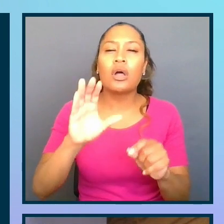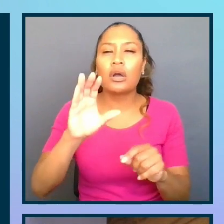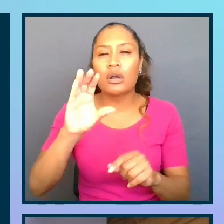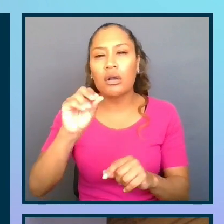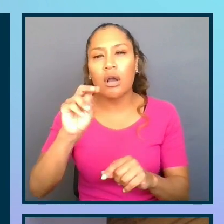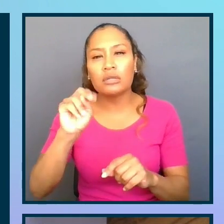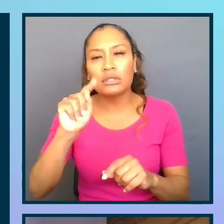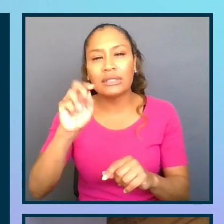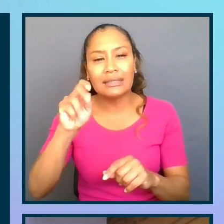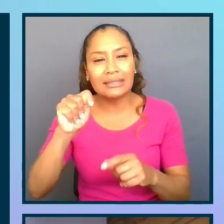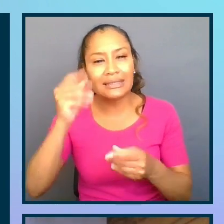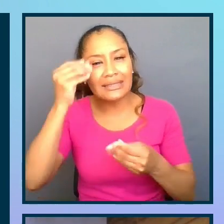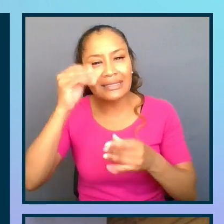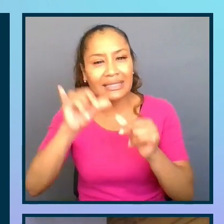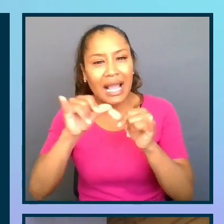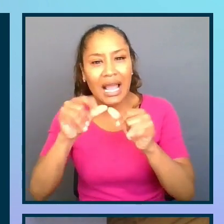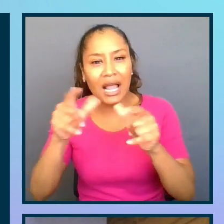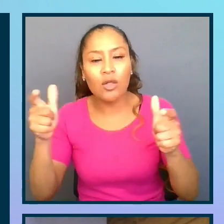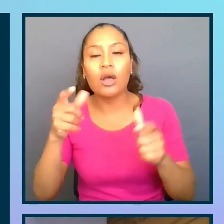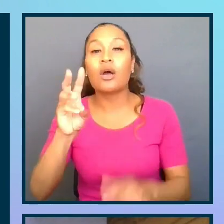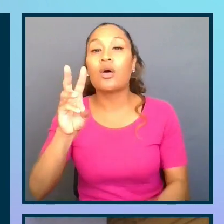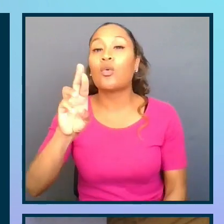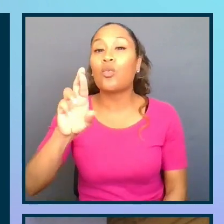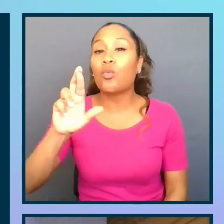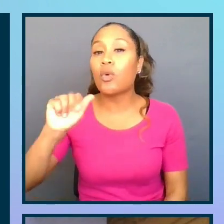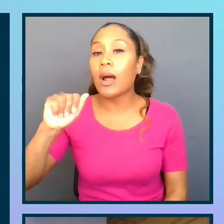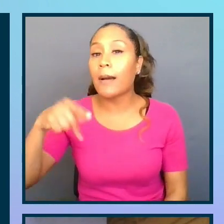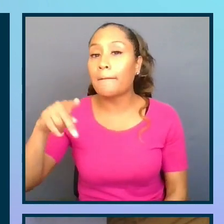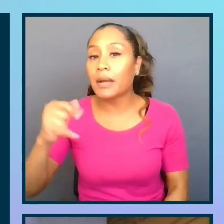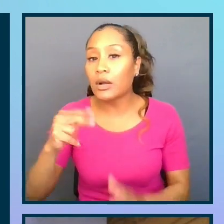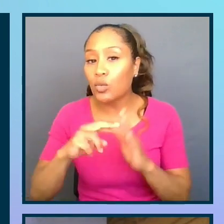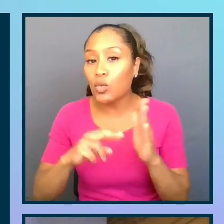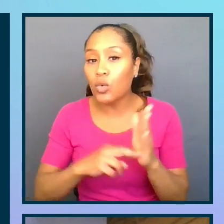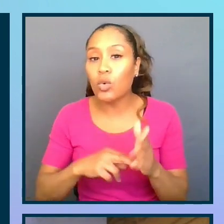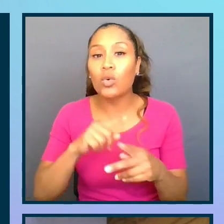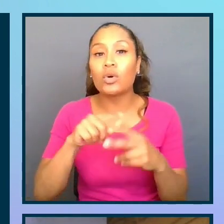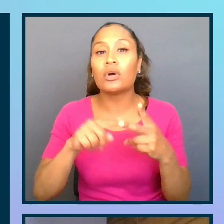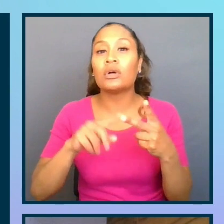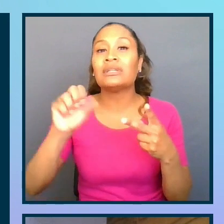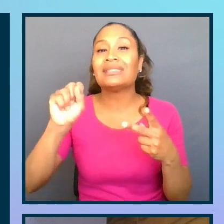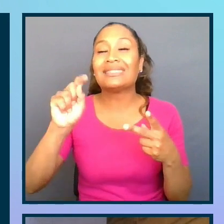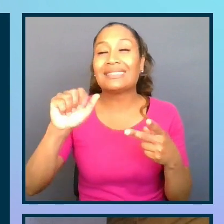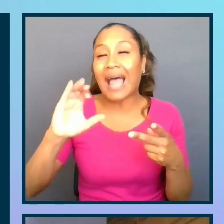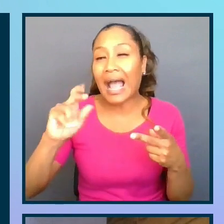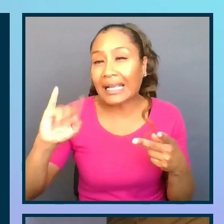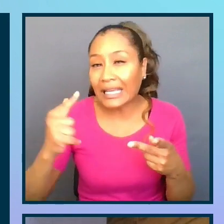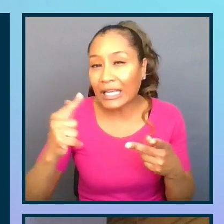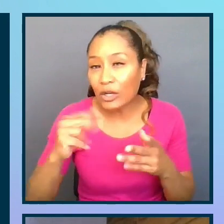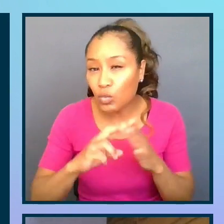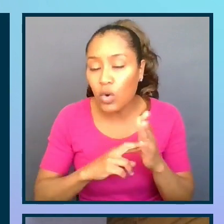so what the wrapping rules are and the stacking rules. So preserve meaning and ensure visibility